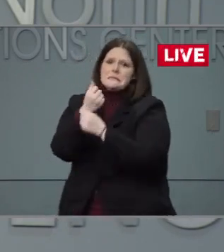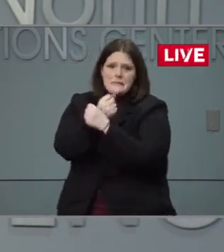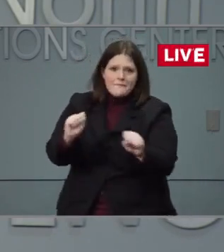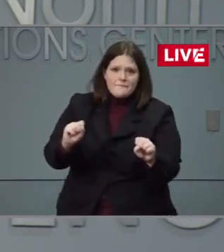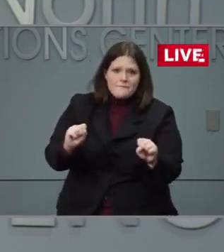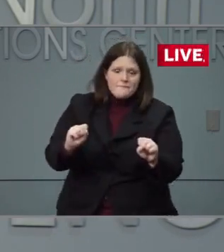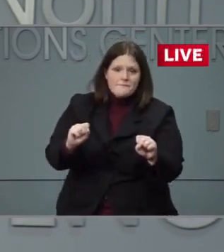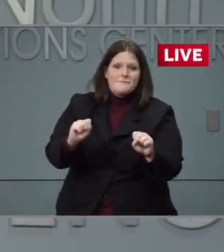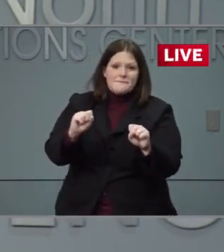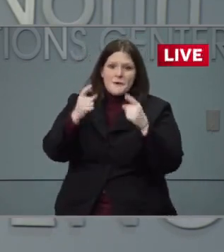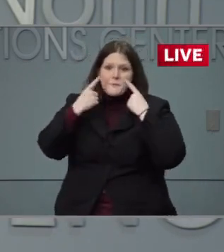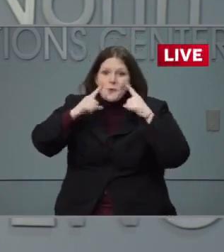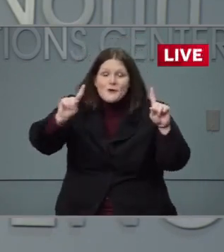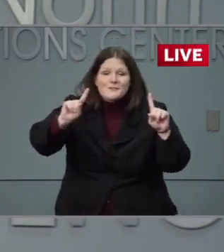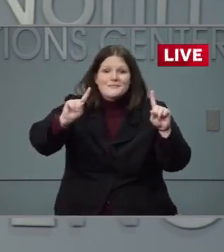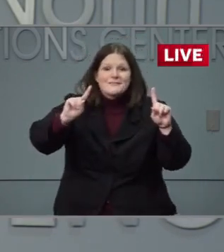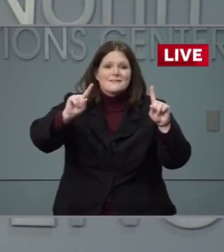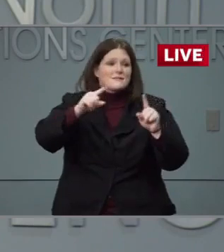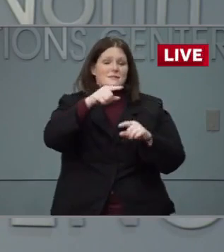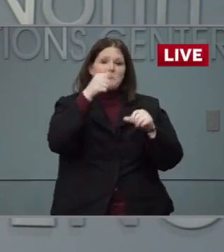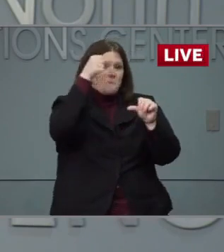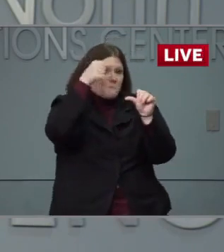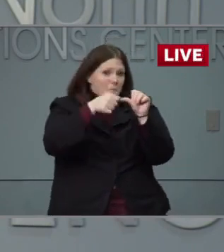THE COVID-19 VACCINE IS SAFE AND EFFECTIVE.